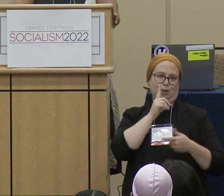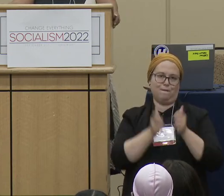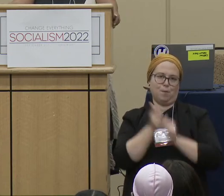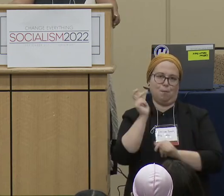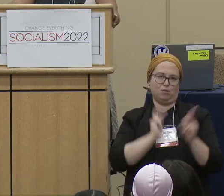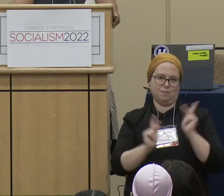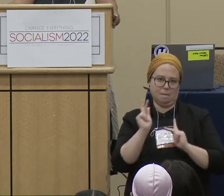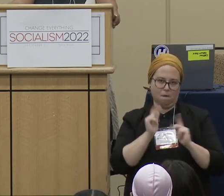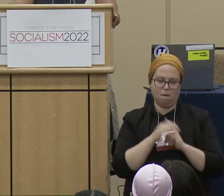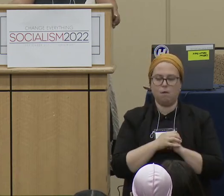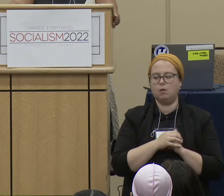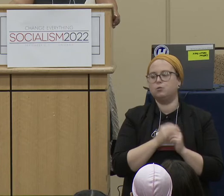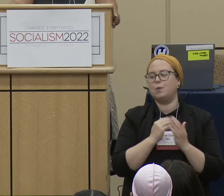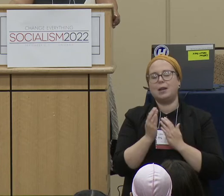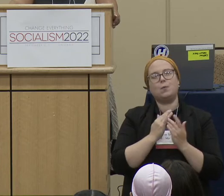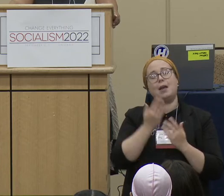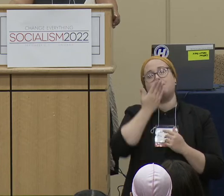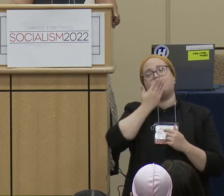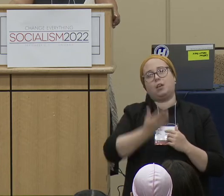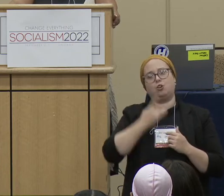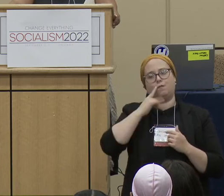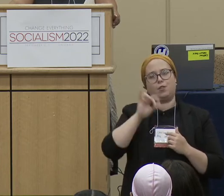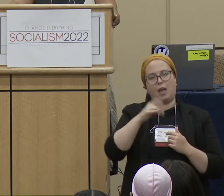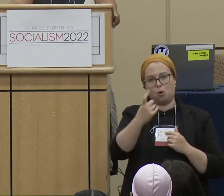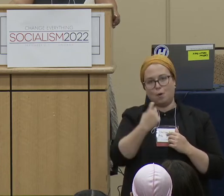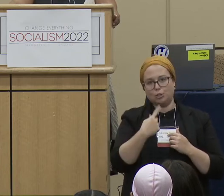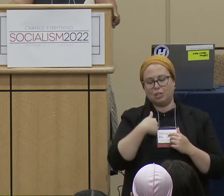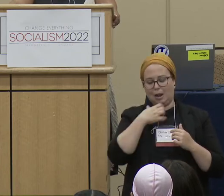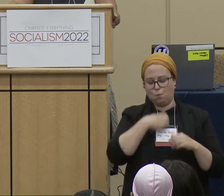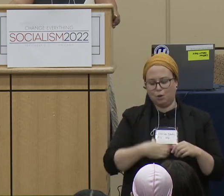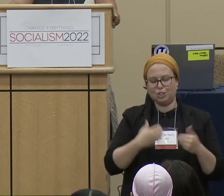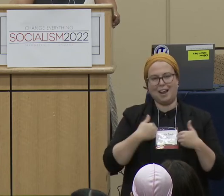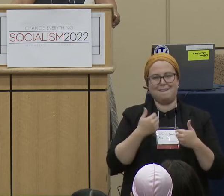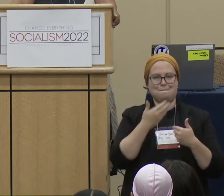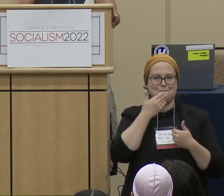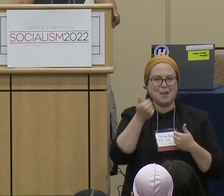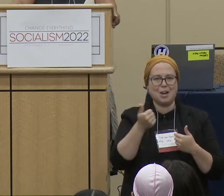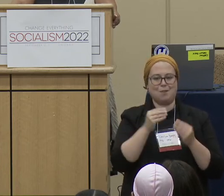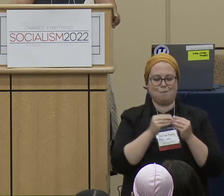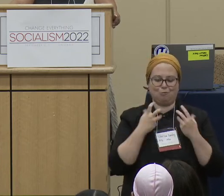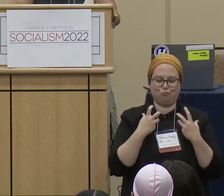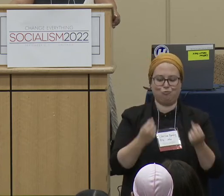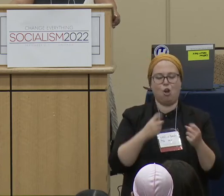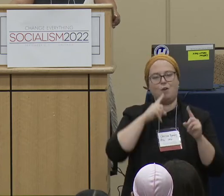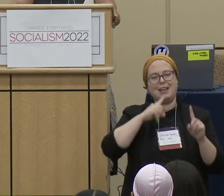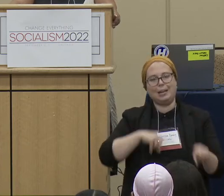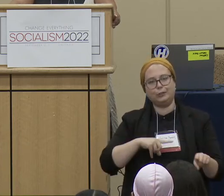satisfactory accountability for most people. So, anyway, thank you for that question. I wish there was a